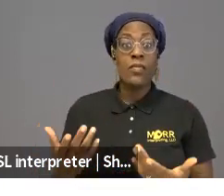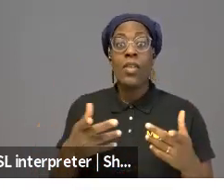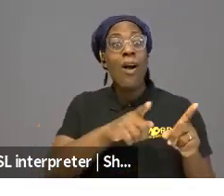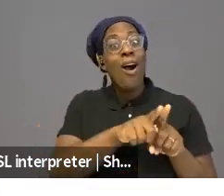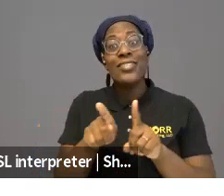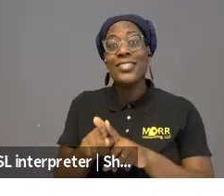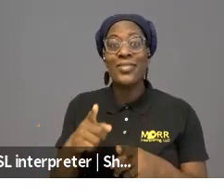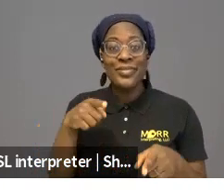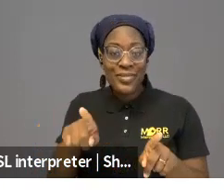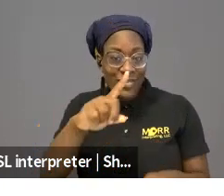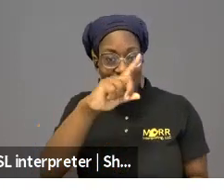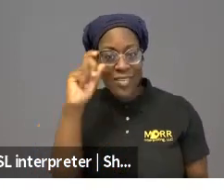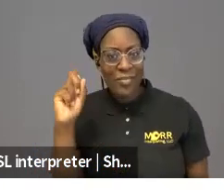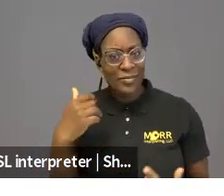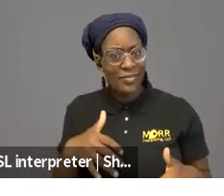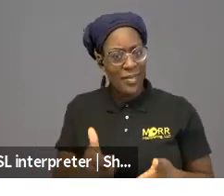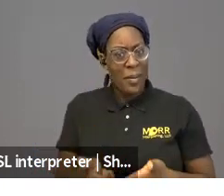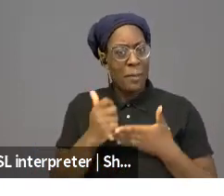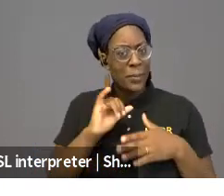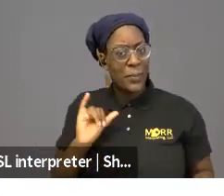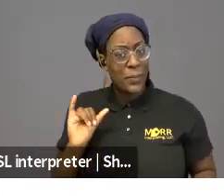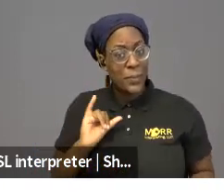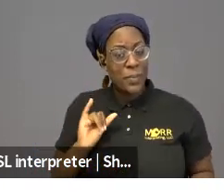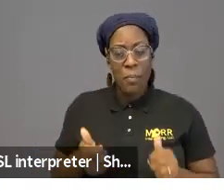We are all 12-month employees: most of the folks in our department are not.